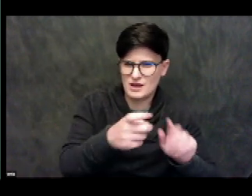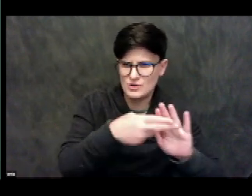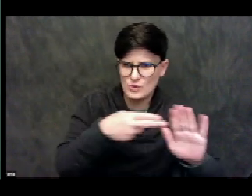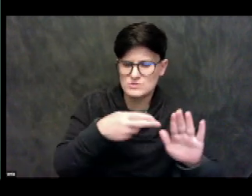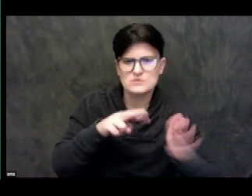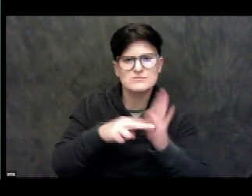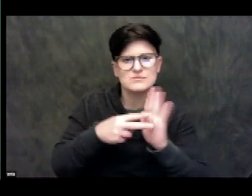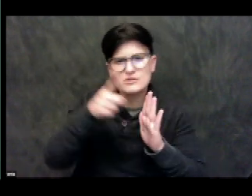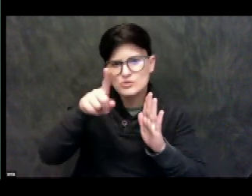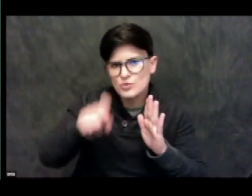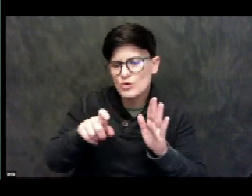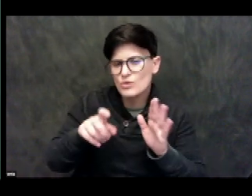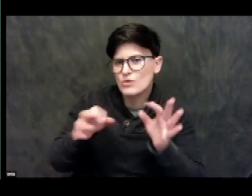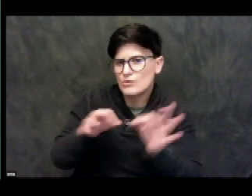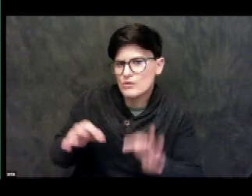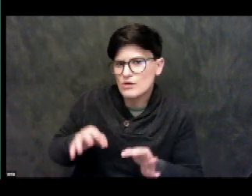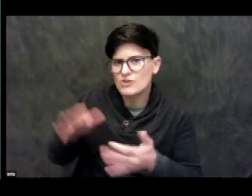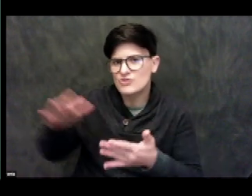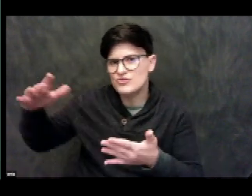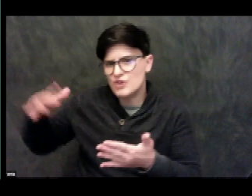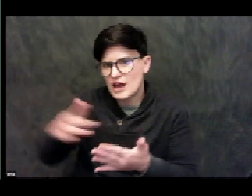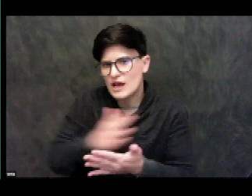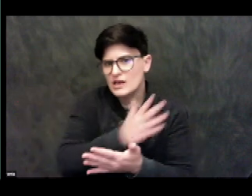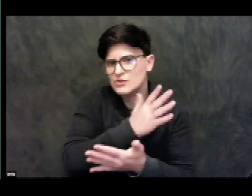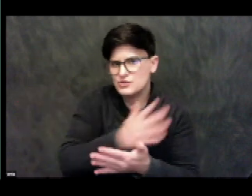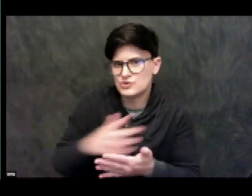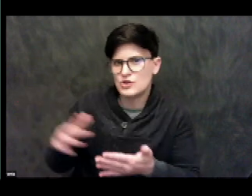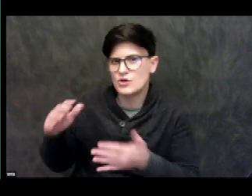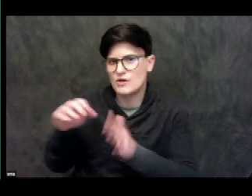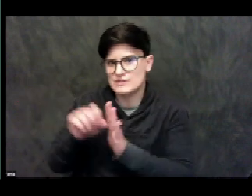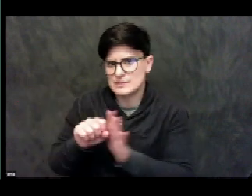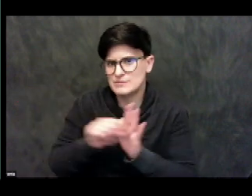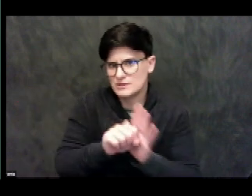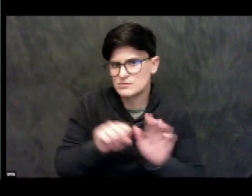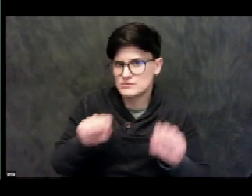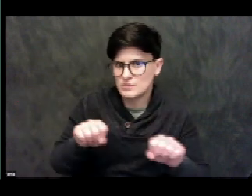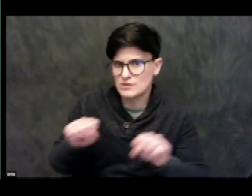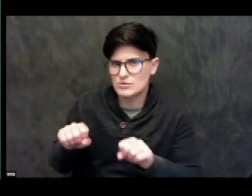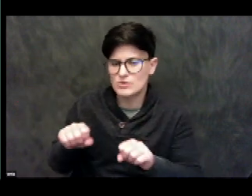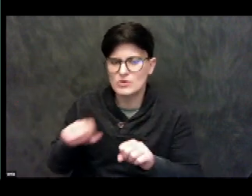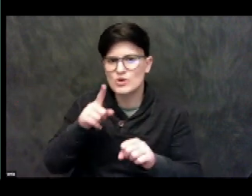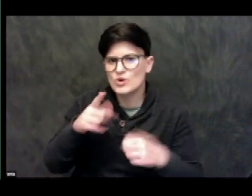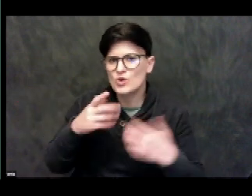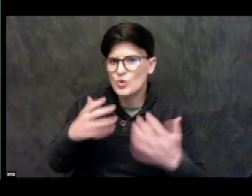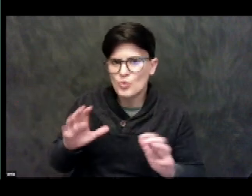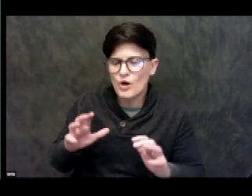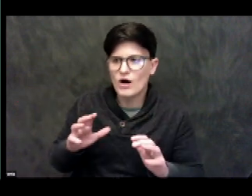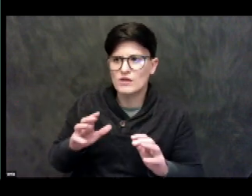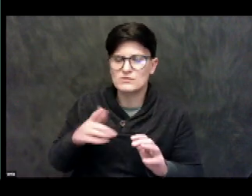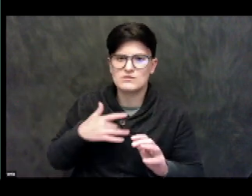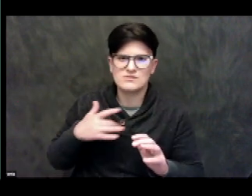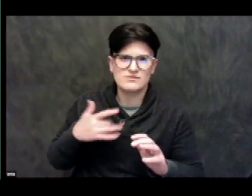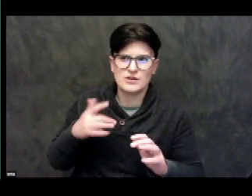available while not making people feel like it's people being dehumanized or their story